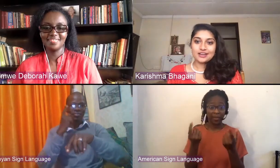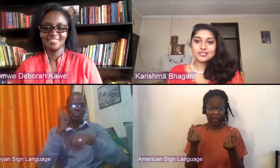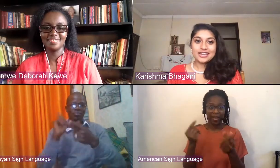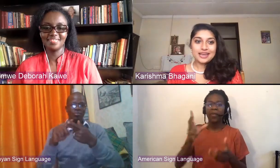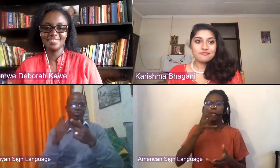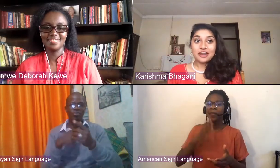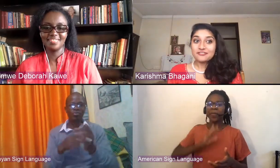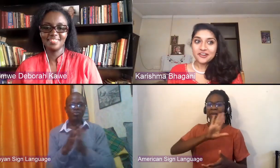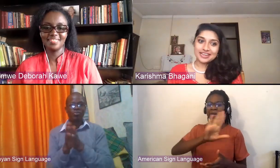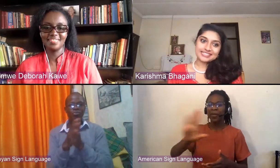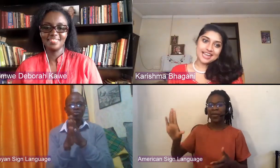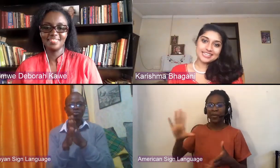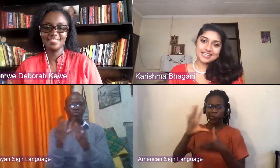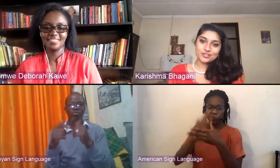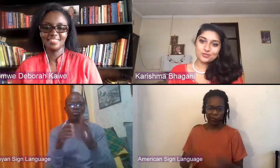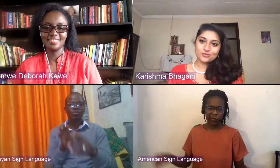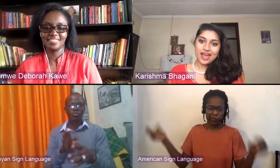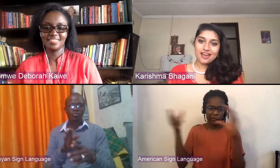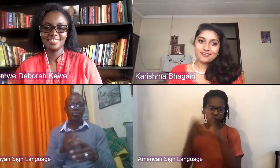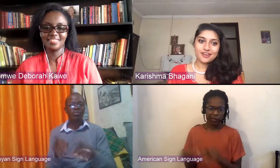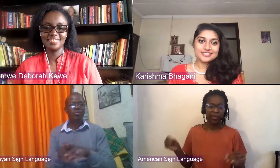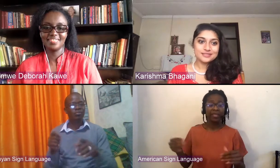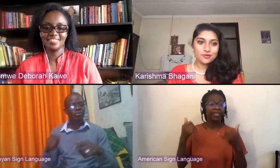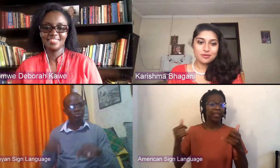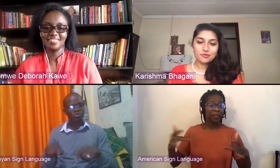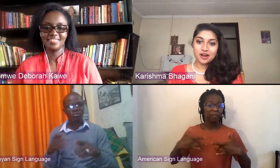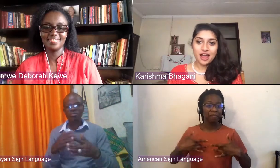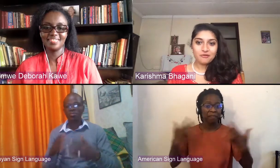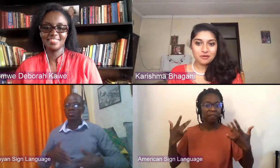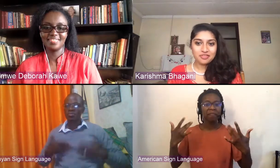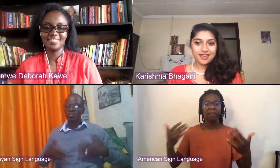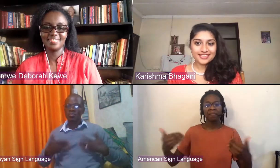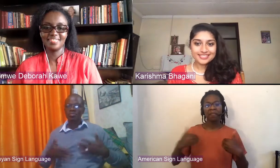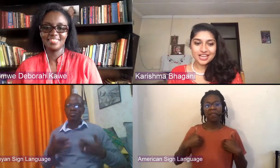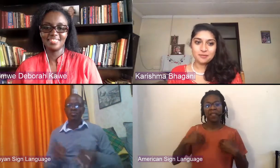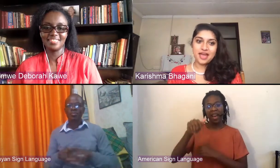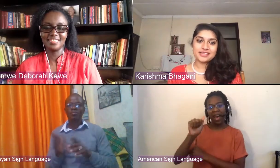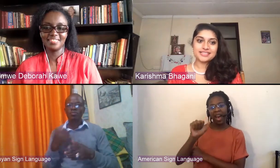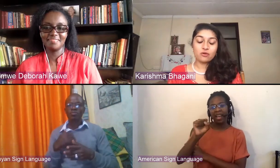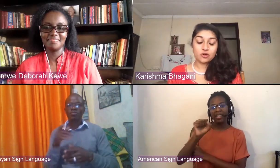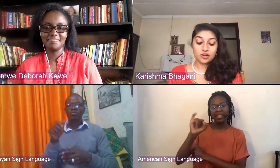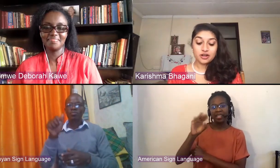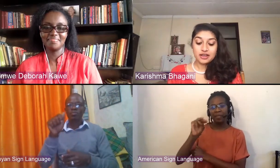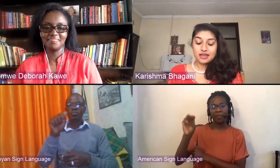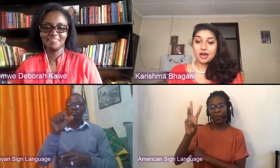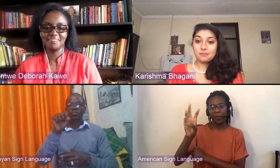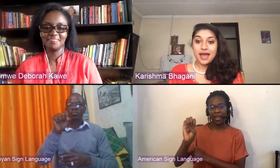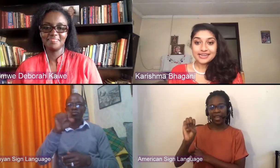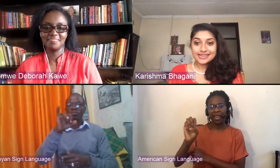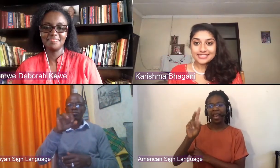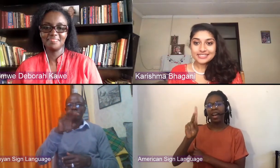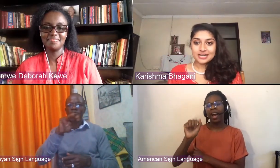Today I'm very, very excited to have Asiimwe Deborah Kawe with us as our panelist.